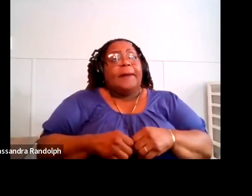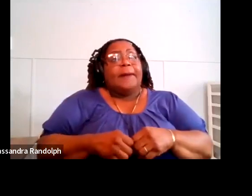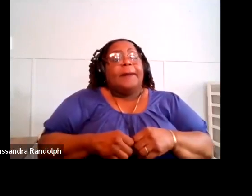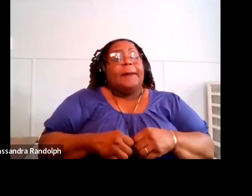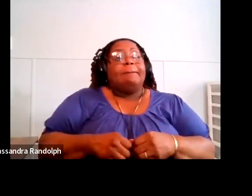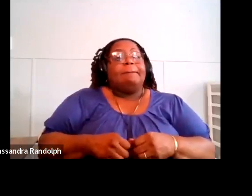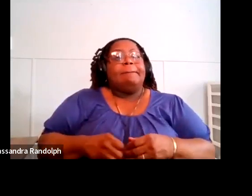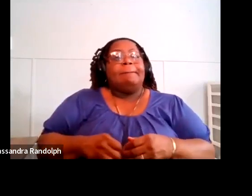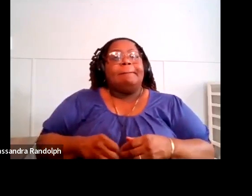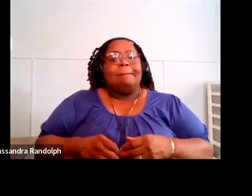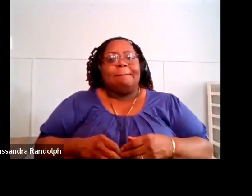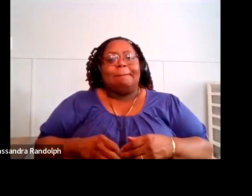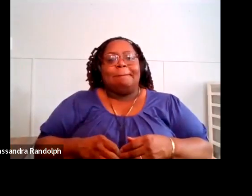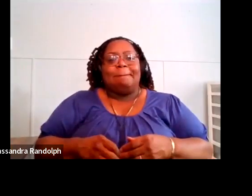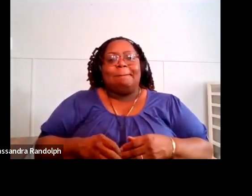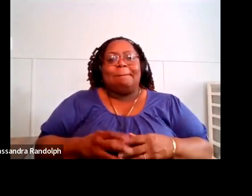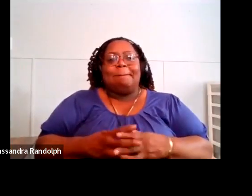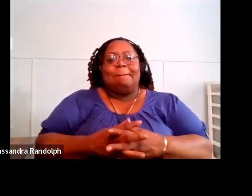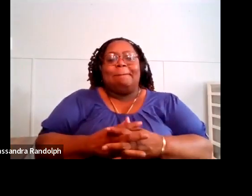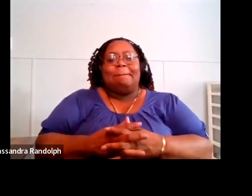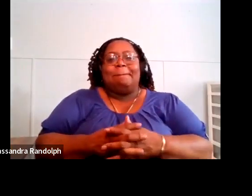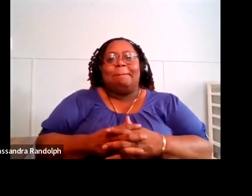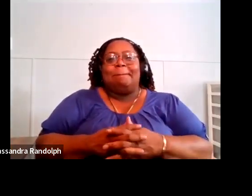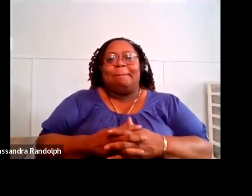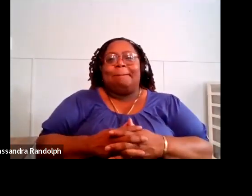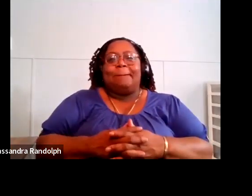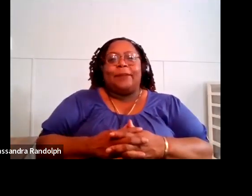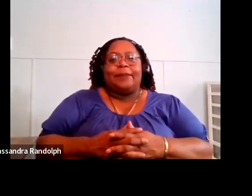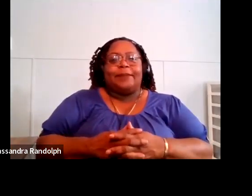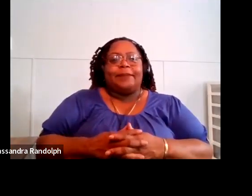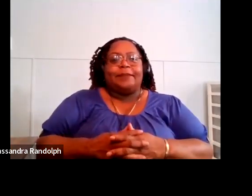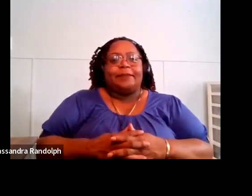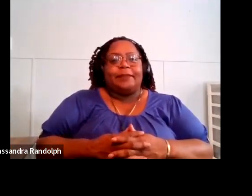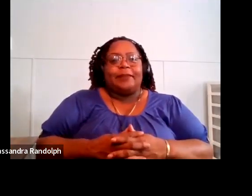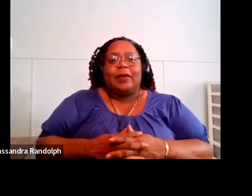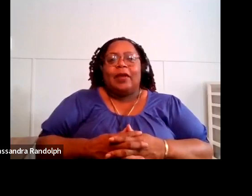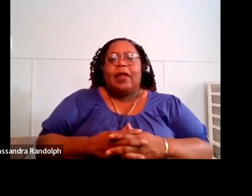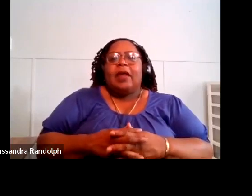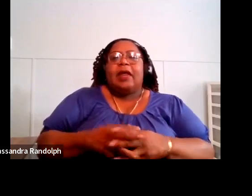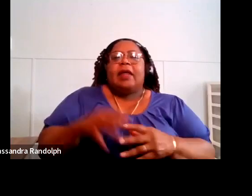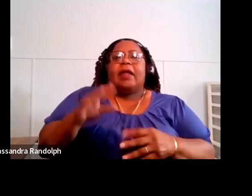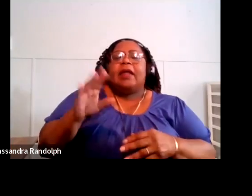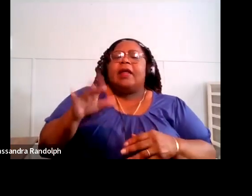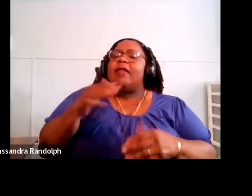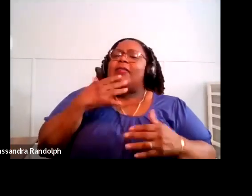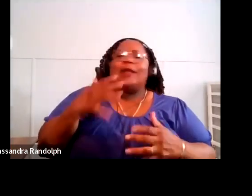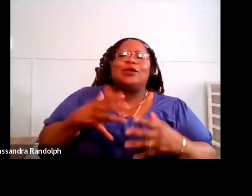of your busy schedule to be with us today. I encourage anyone that has questions please put them in the chat or